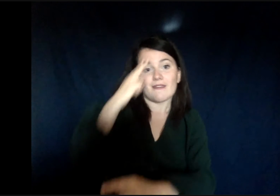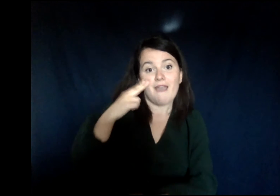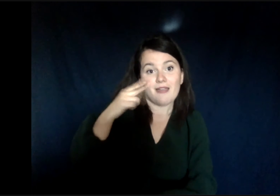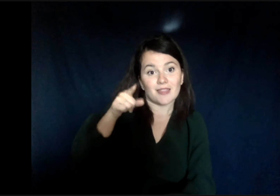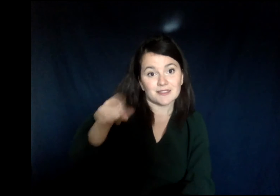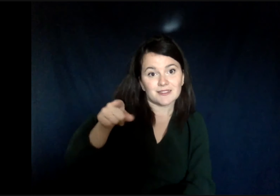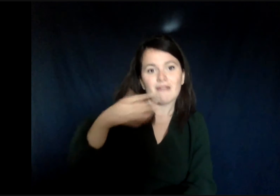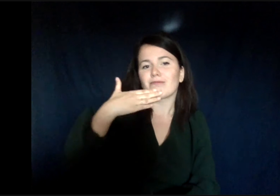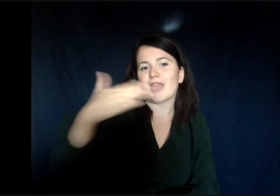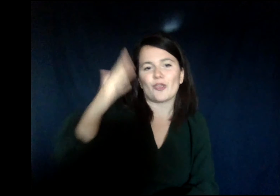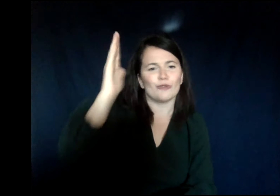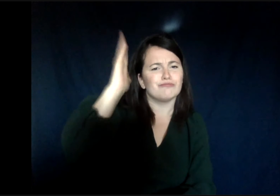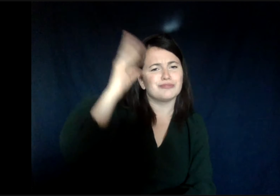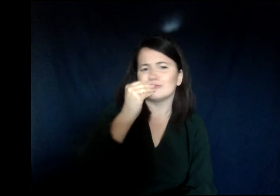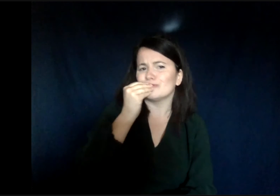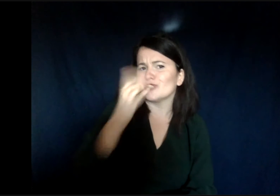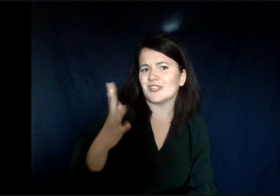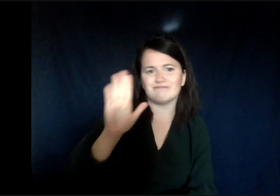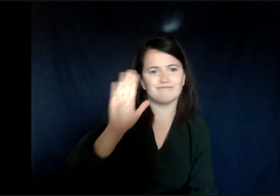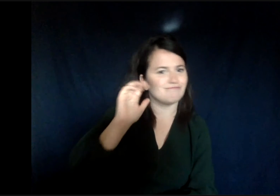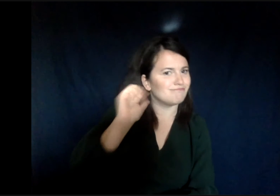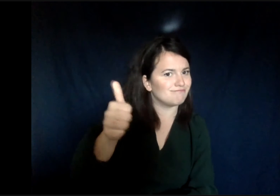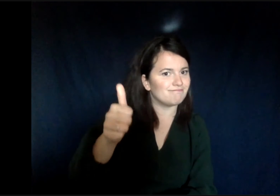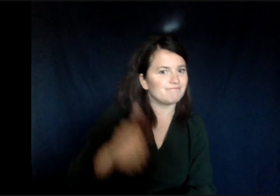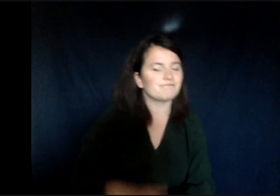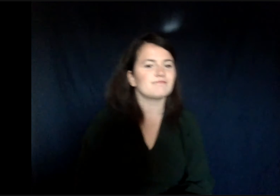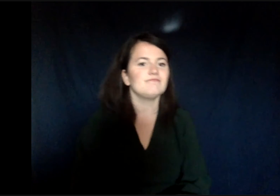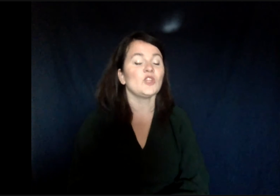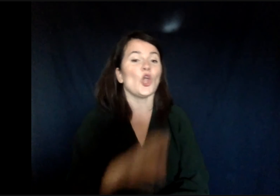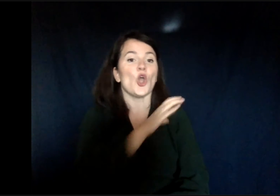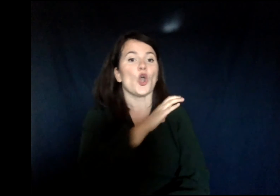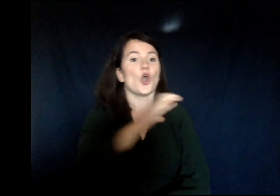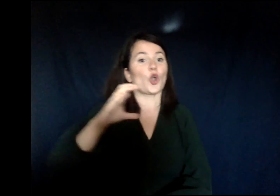It's important for us, the Commission to keep a close link with the NGOs